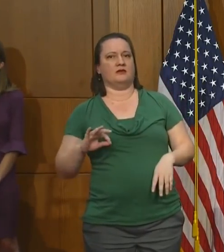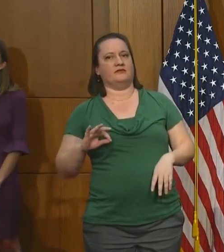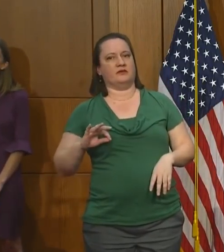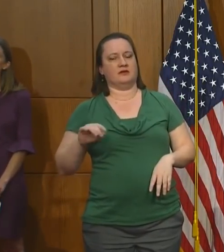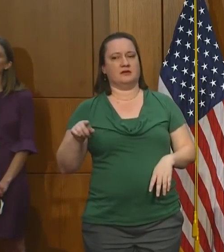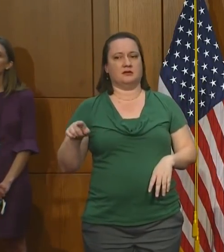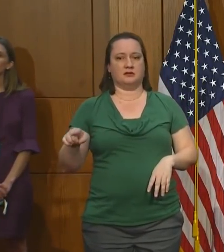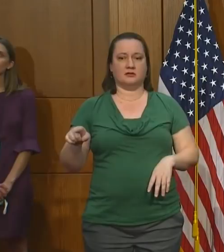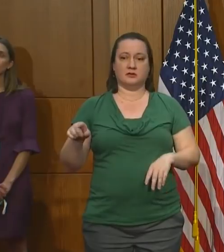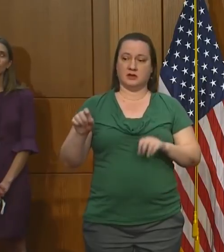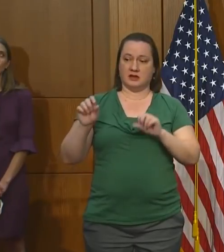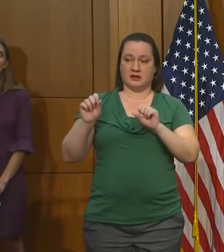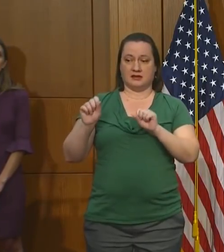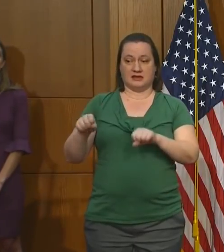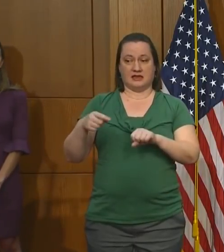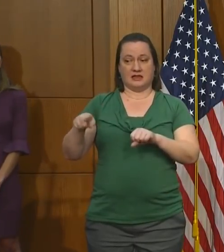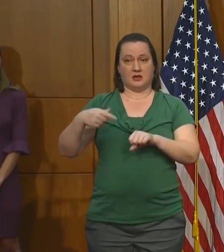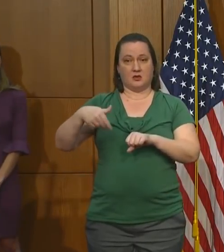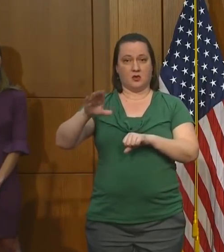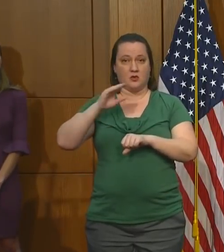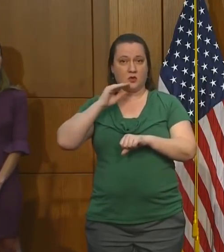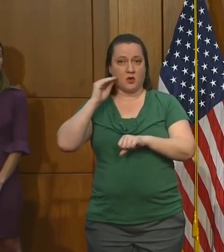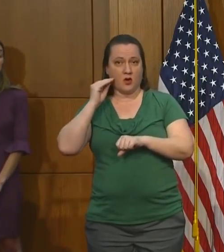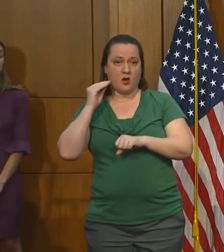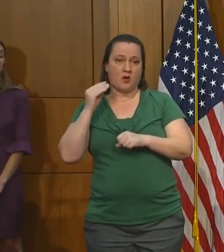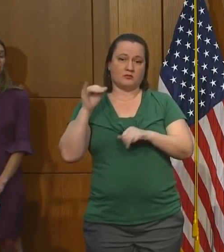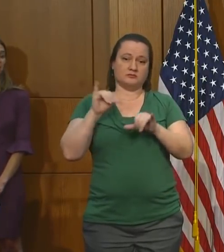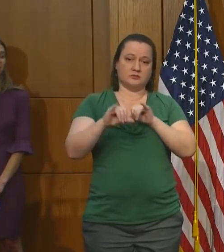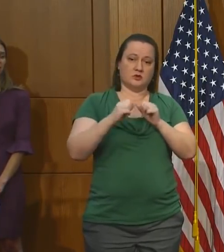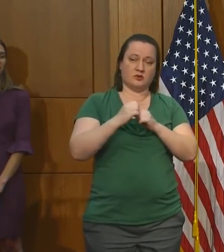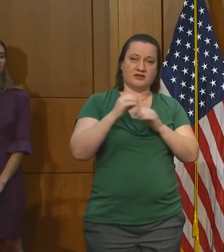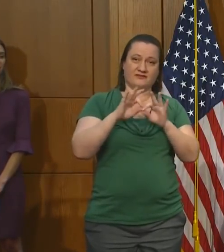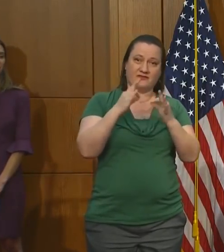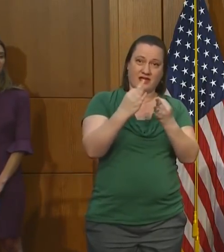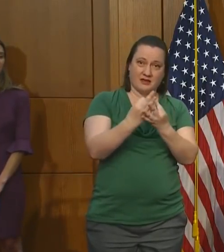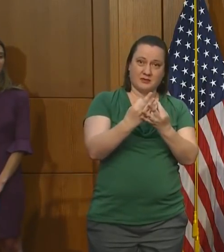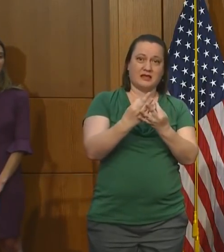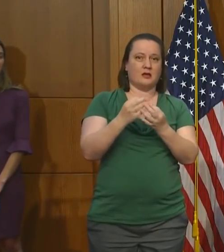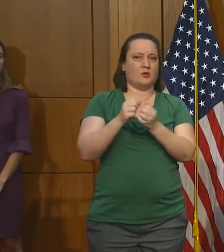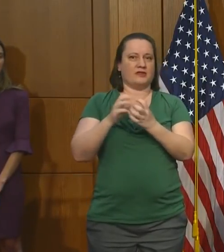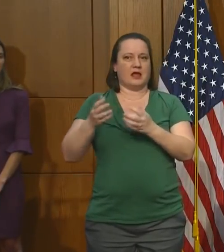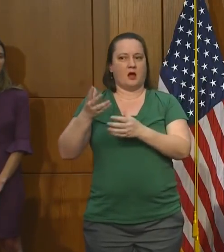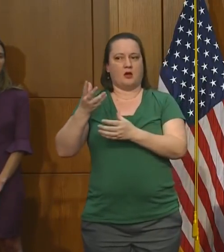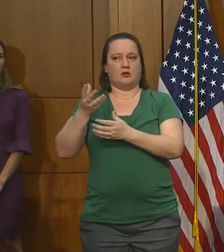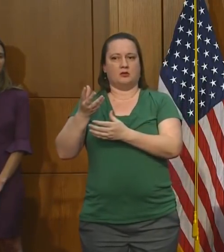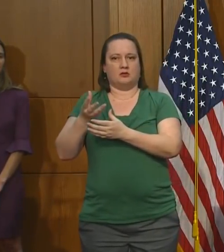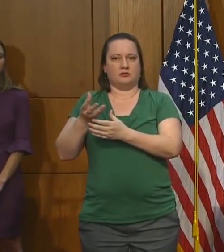MEMBERS IS THERE ANY WAY ALLOW THEM TO PERHAPS GO HOME TO STAY WITH FAMILY MEMBERS WITHOUT